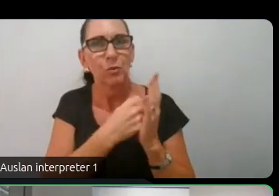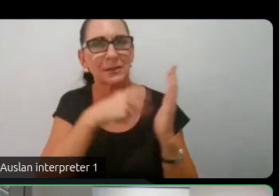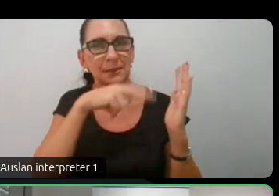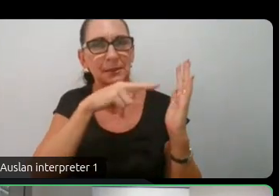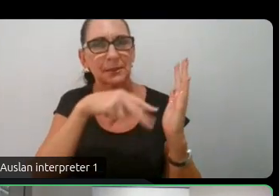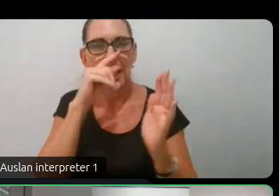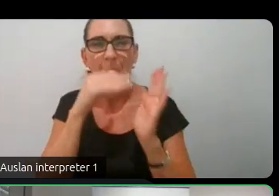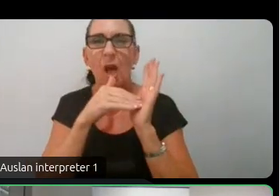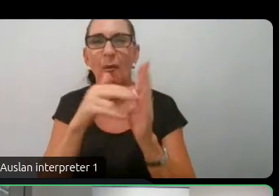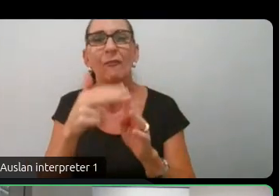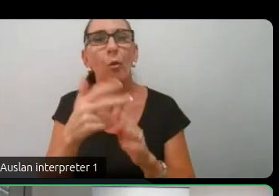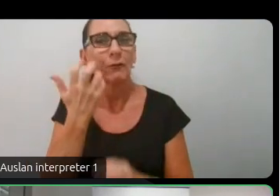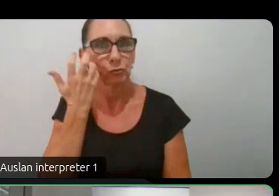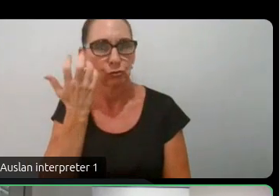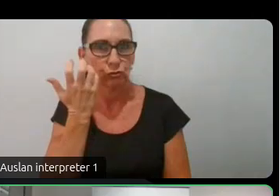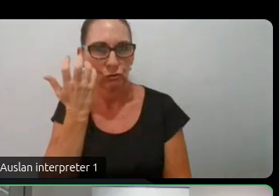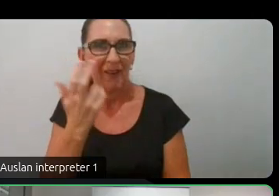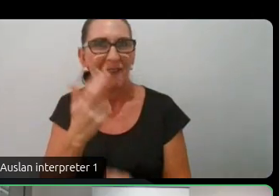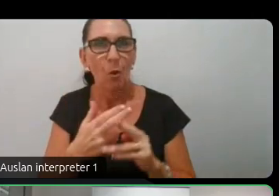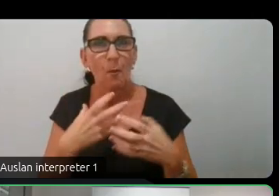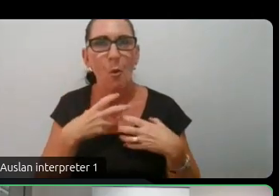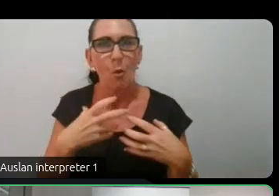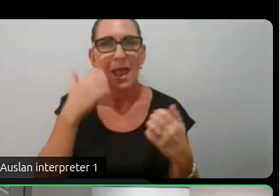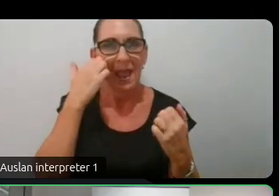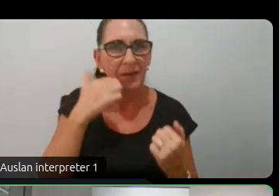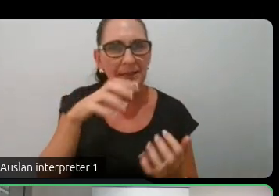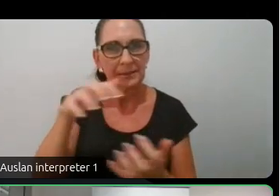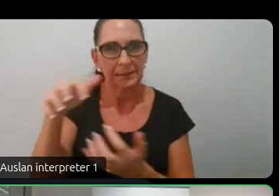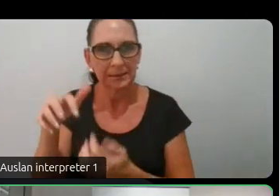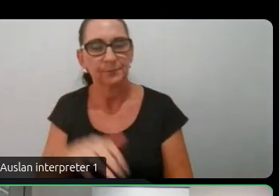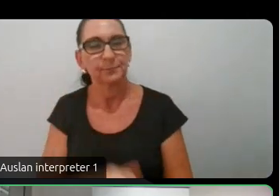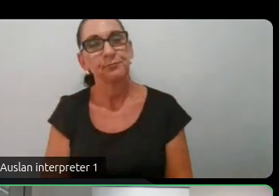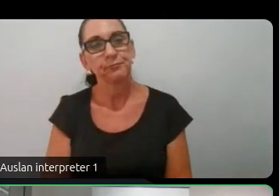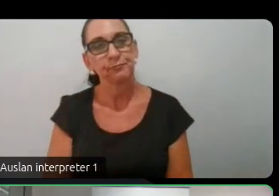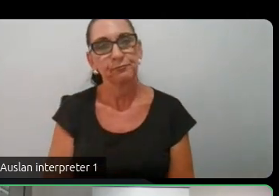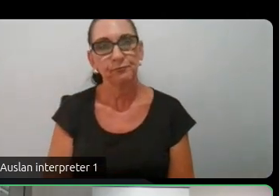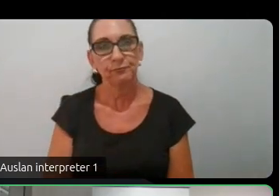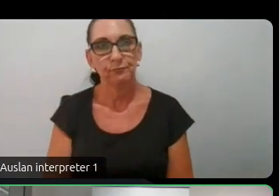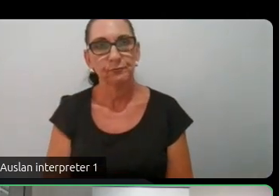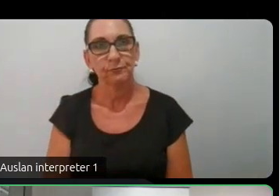future in terms of getting evidence and providing evidence. Um so just briefly I wanted to just talk